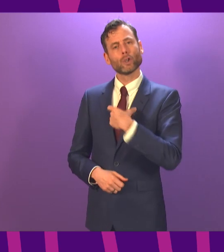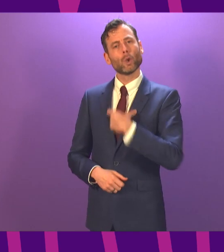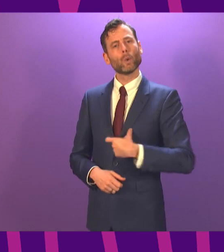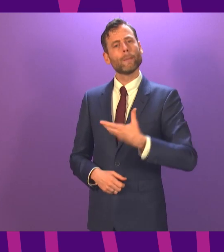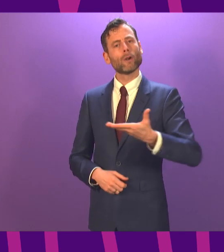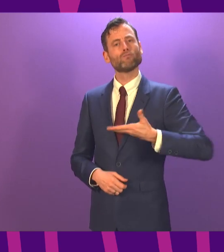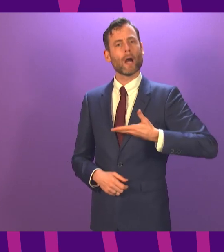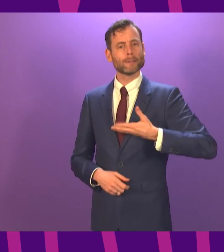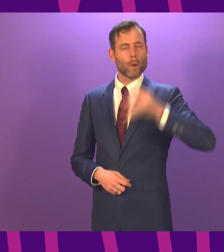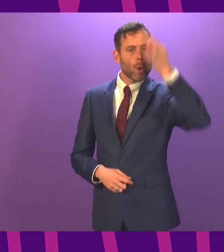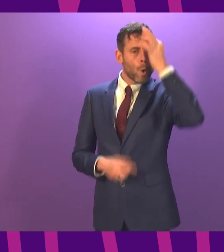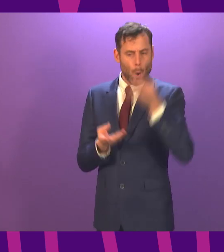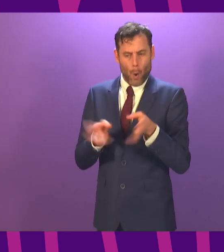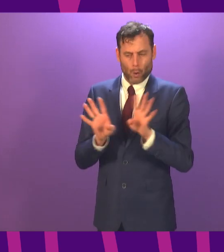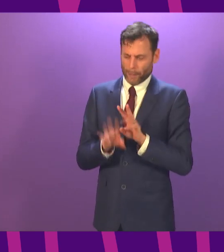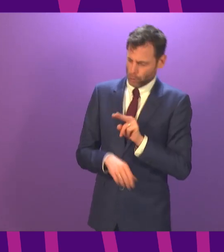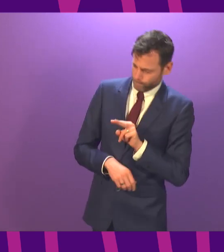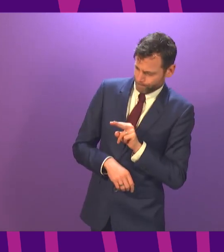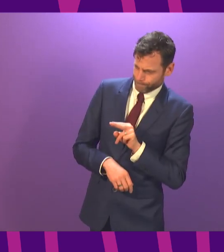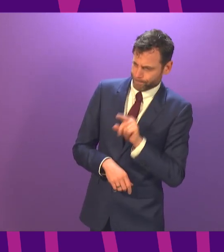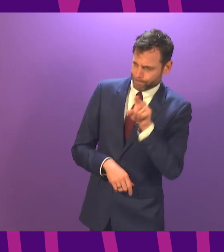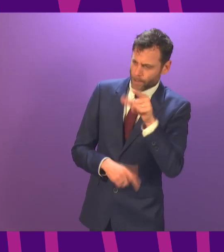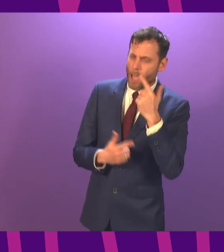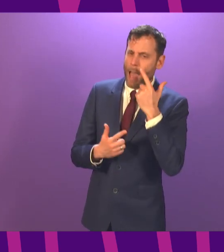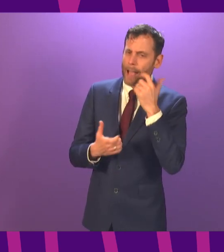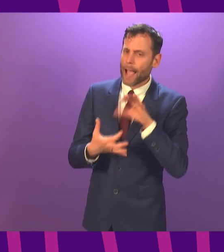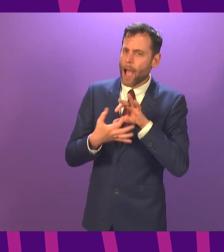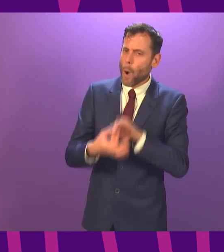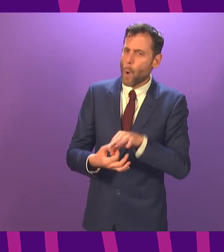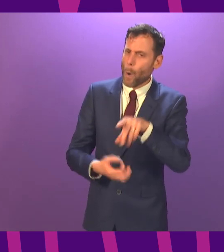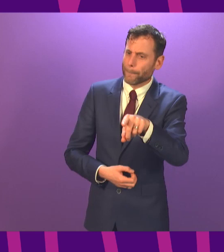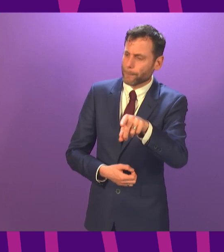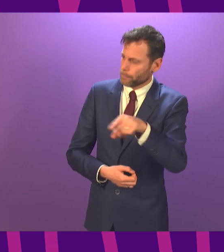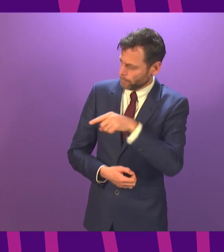questioned whether what had happened in our care homes was a violation of the human rights